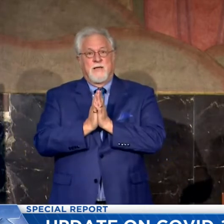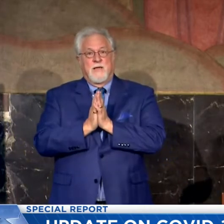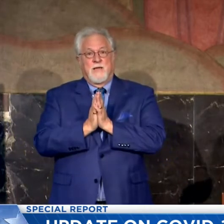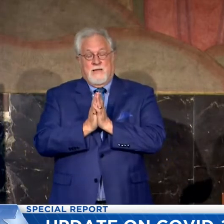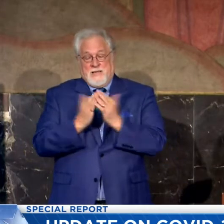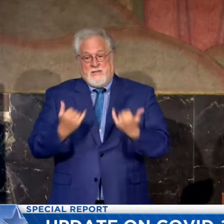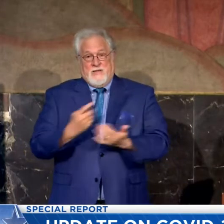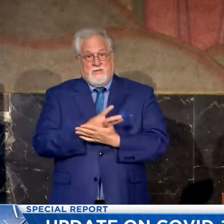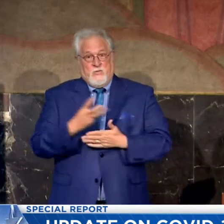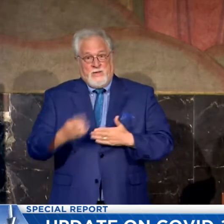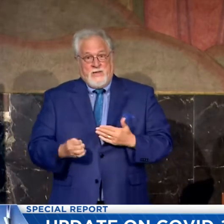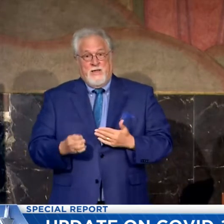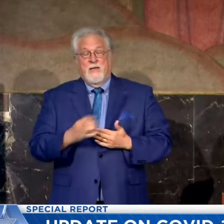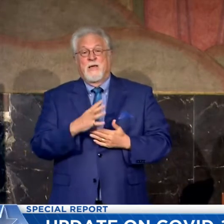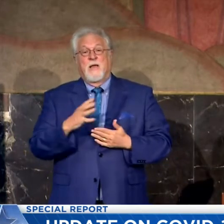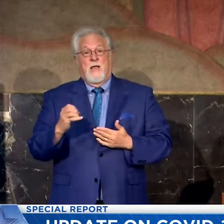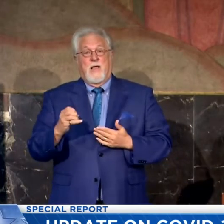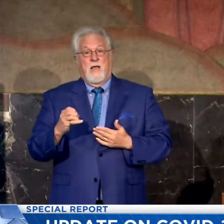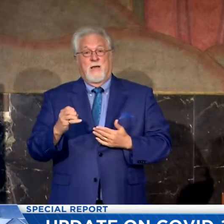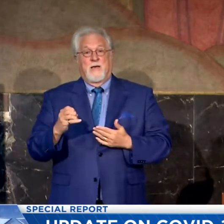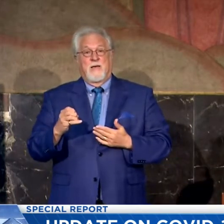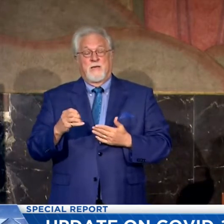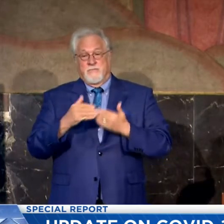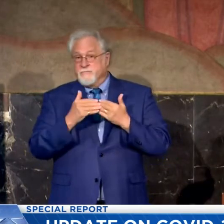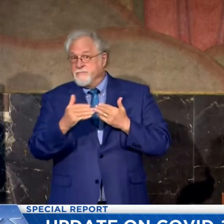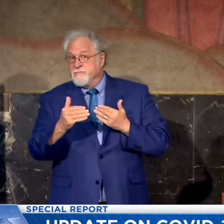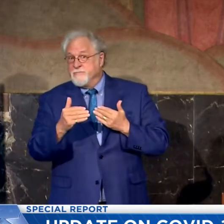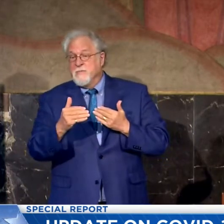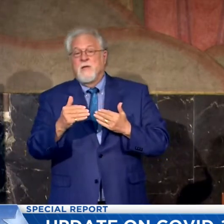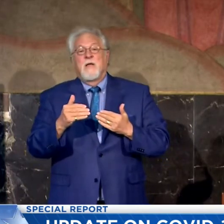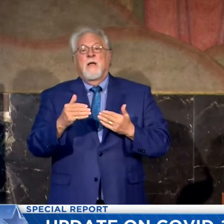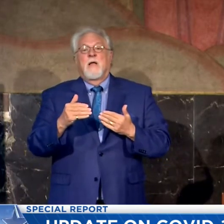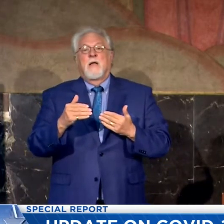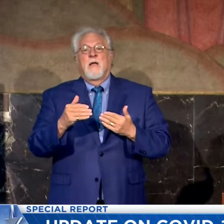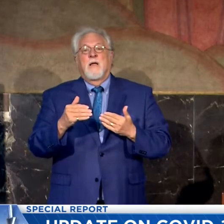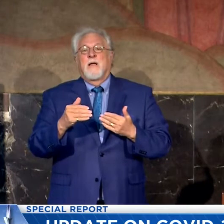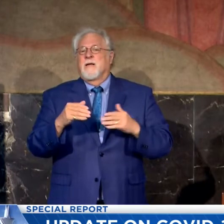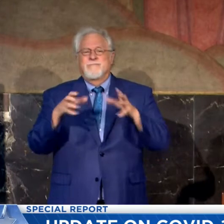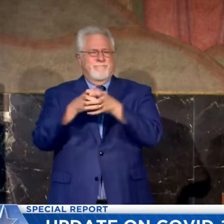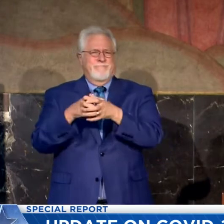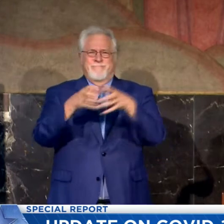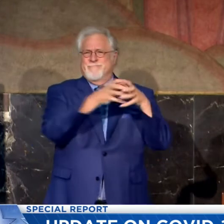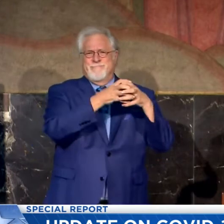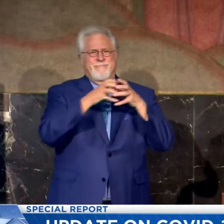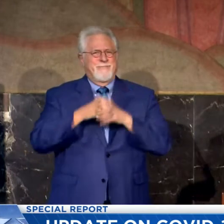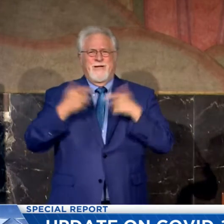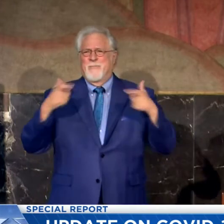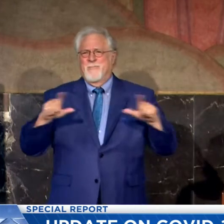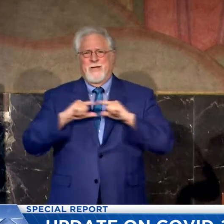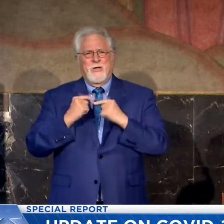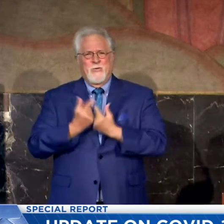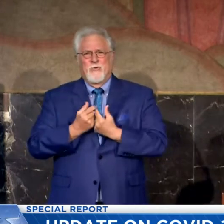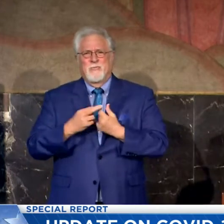THEY WILL NOT BE BREATHED IN BY OTHERS. WE ASK THAT COME OVER THIS